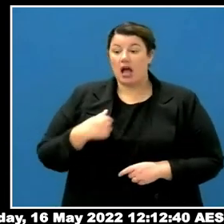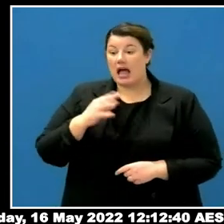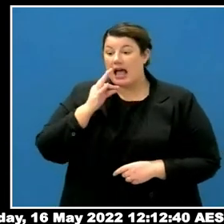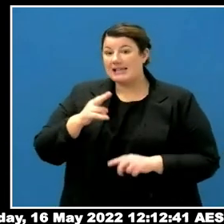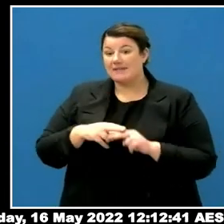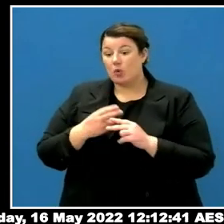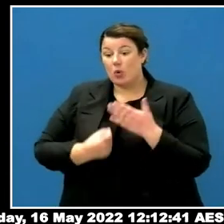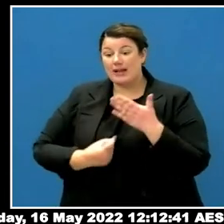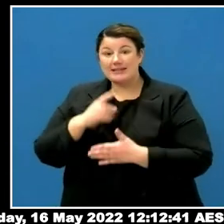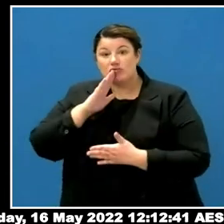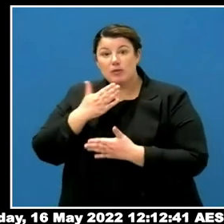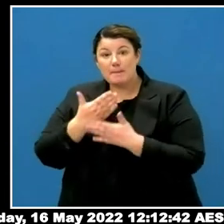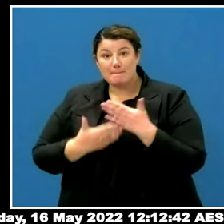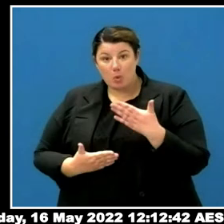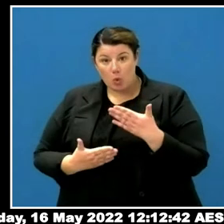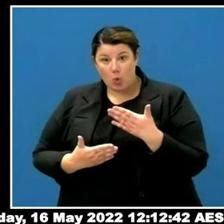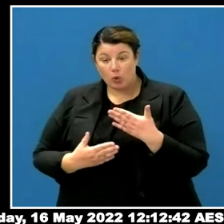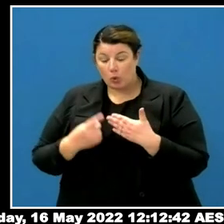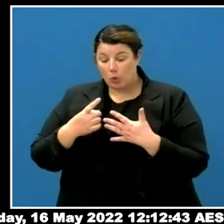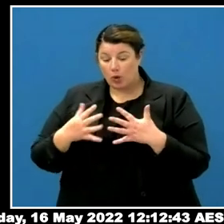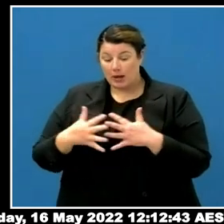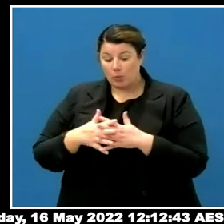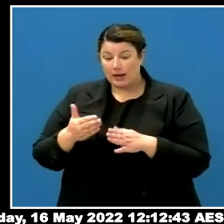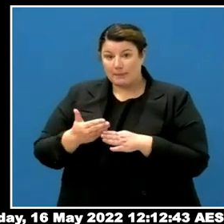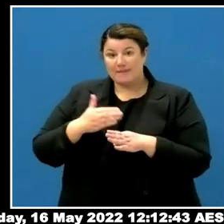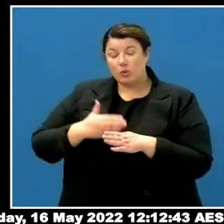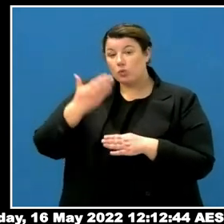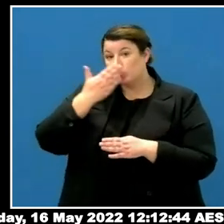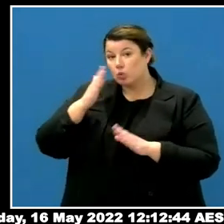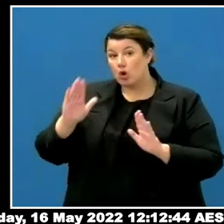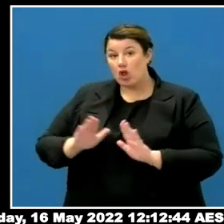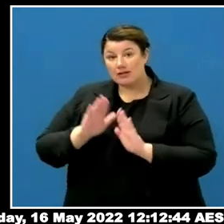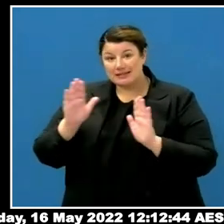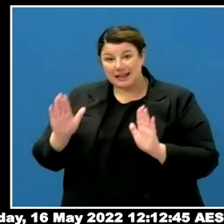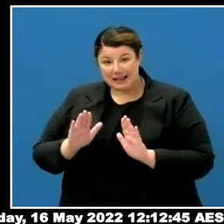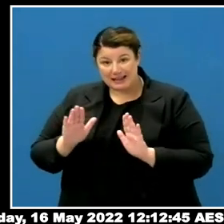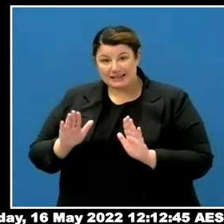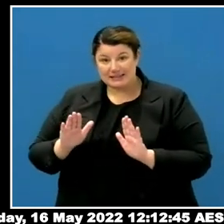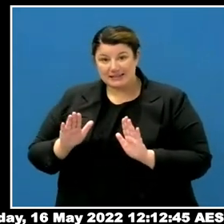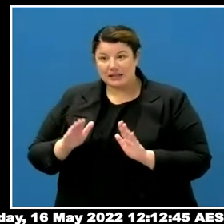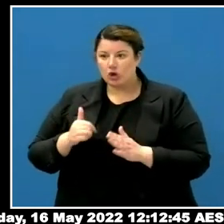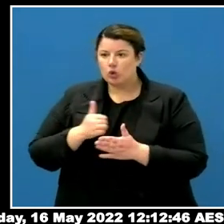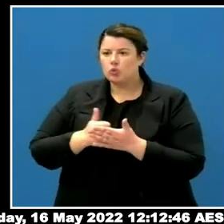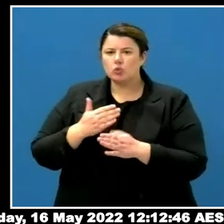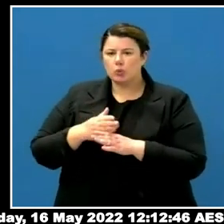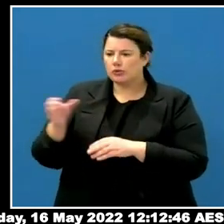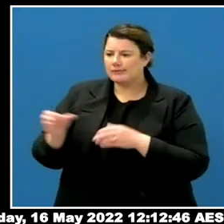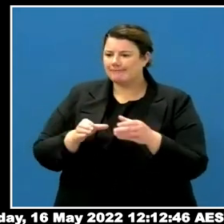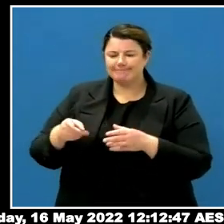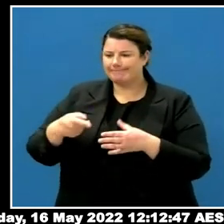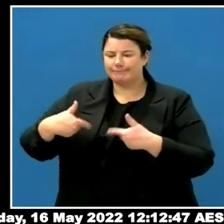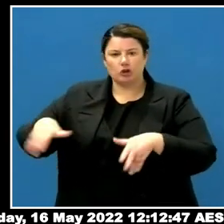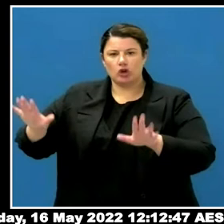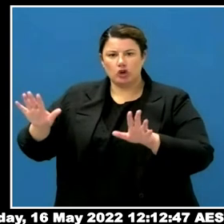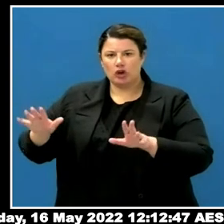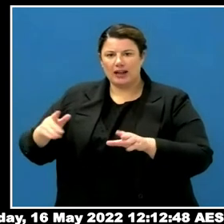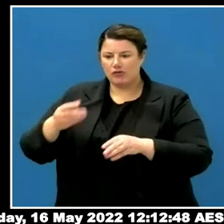a meltdown the week before school holidays when his usual workers were not in." Yes. MR FOGARTY: And they were replaced with people he was not familiar